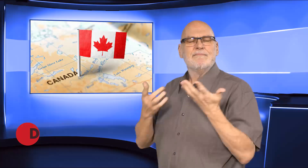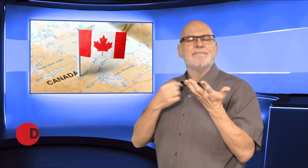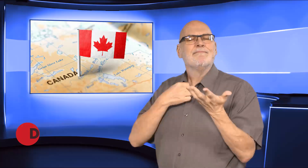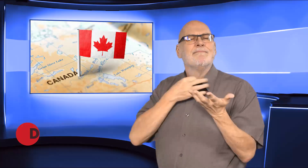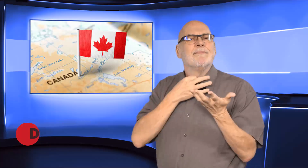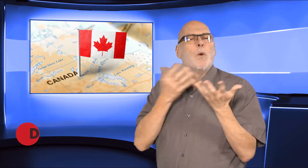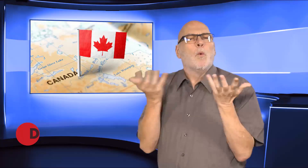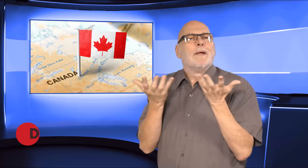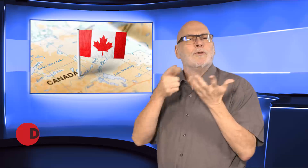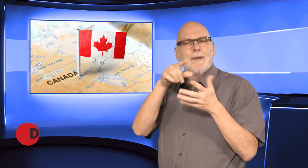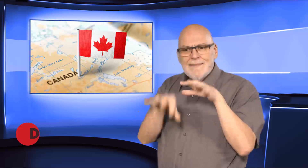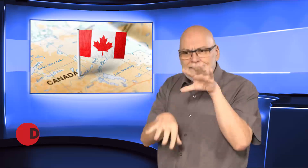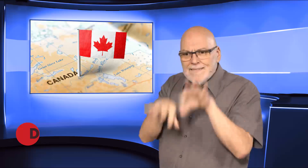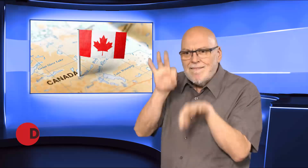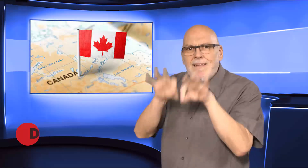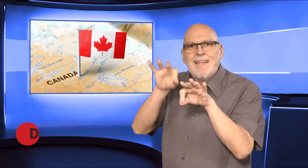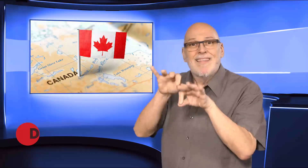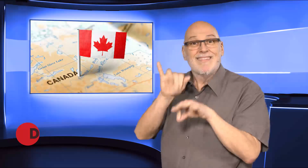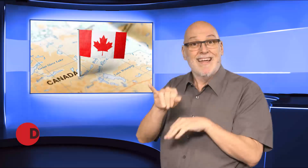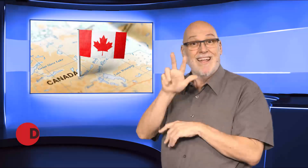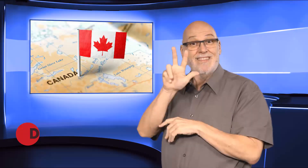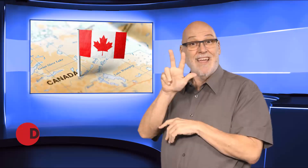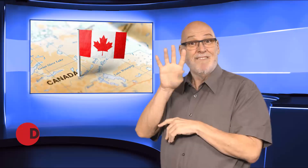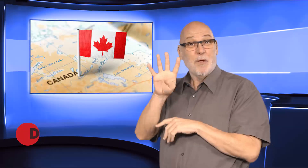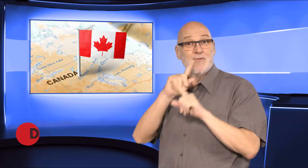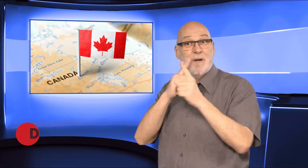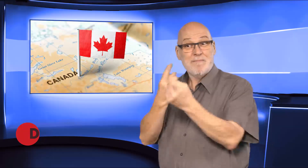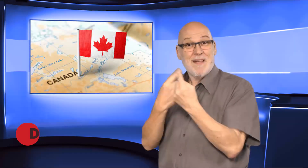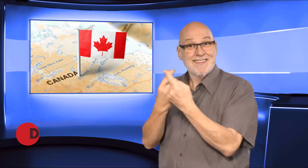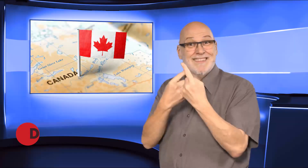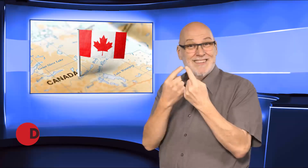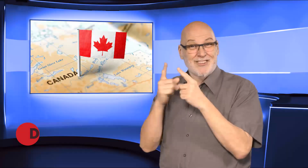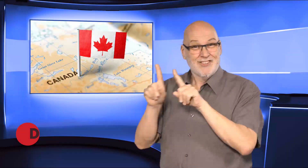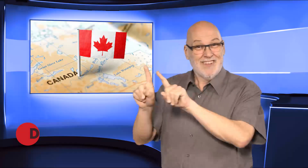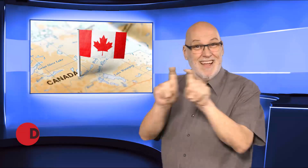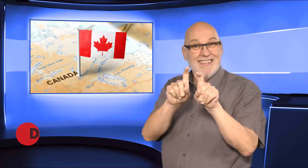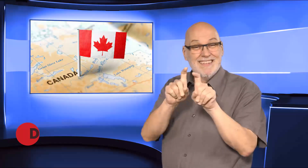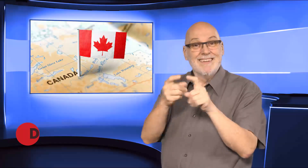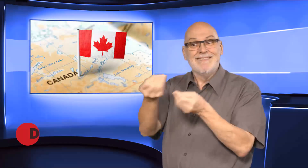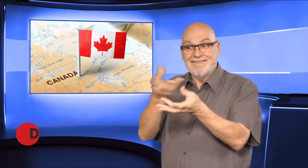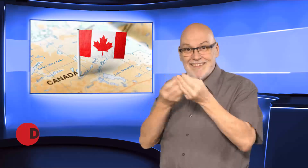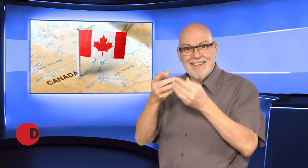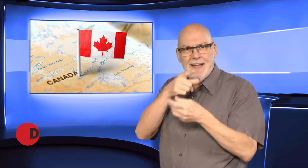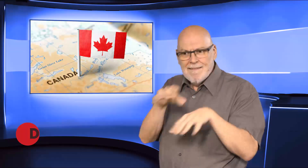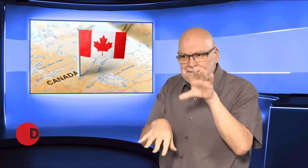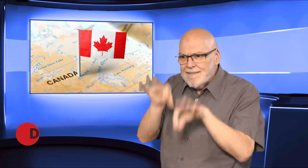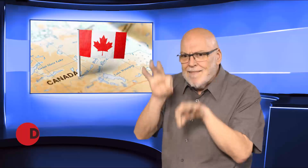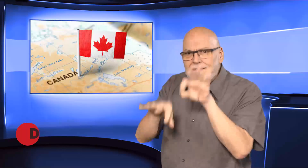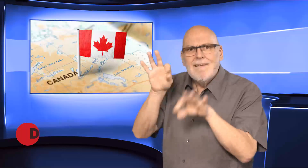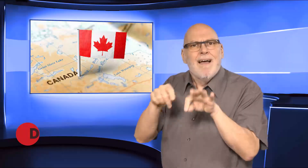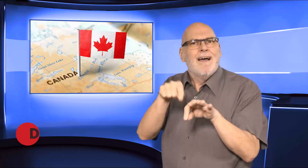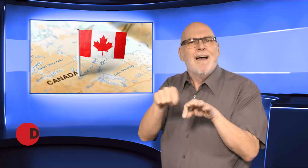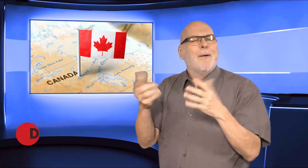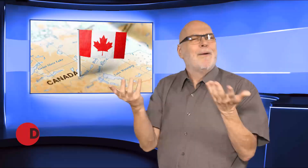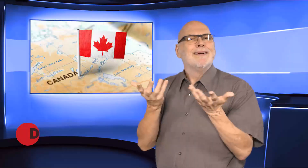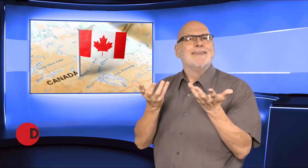[ANSELMO]: What are the findings of the 34 responses?